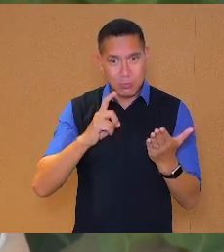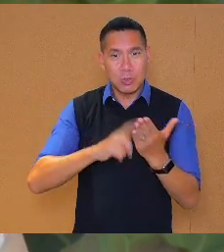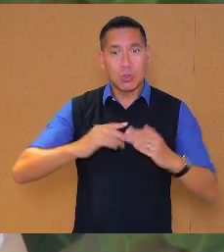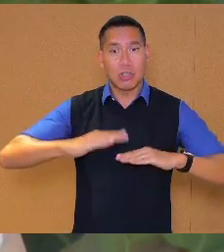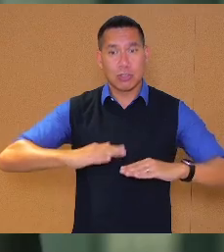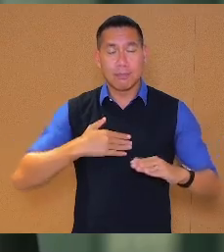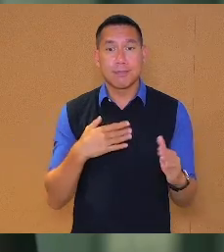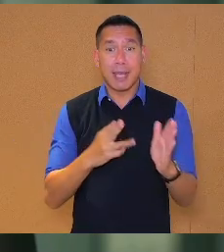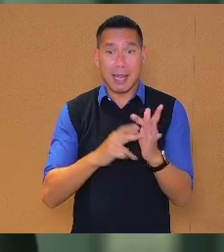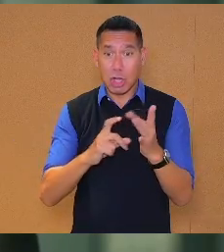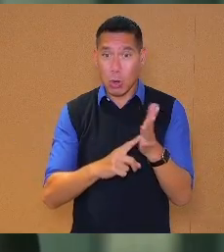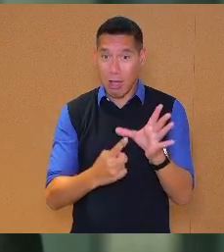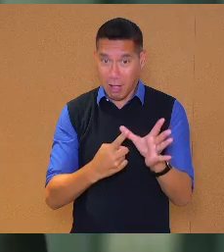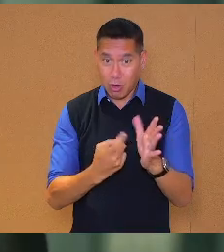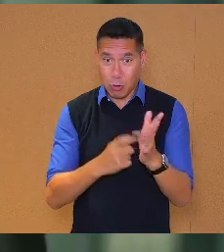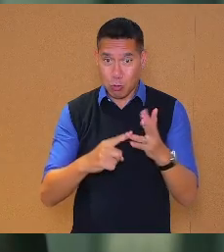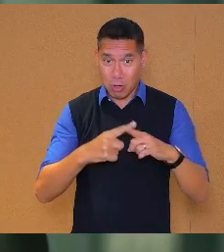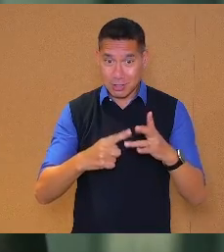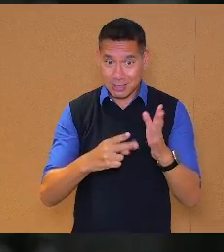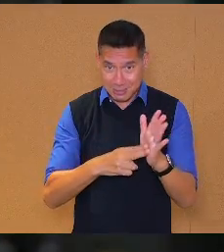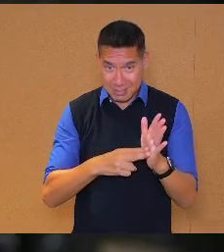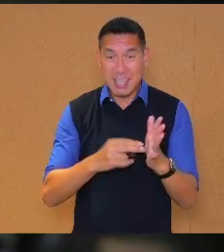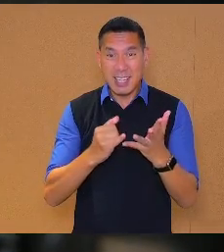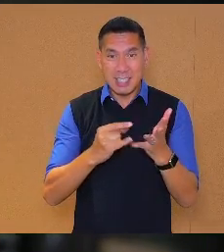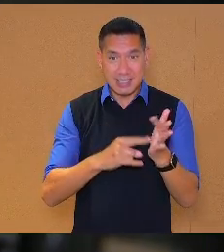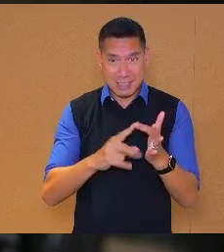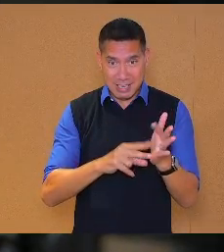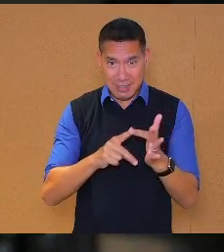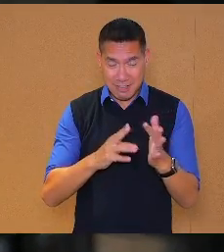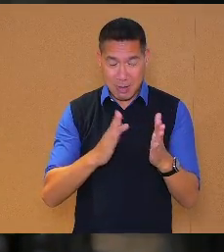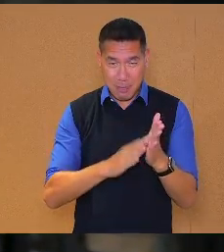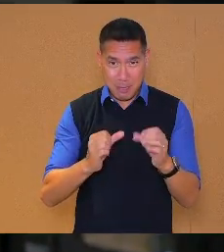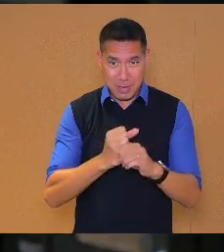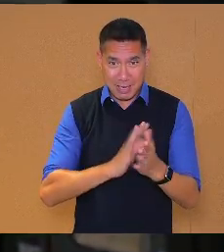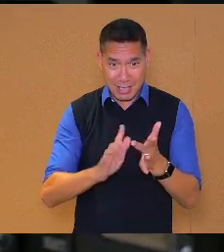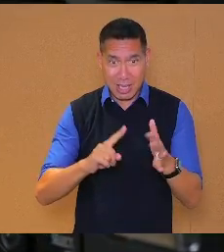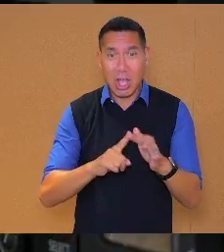talented community champions, Manahil and James, we will firstly pay our respects to the First Nations people without welcome to Country. We will hear from the VicHealth